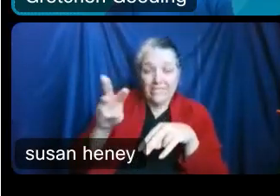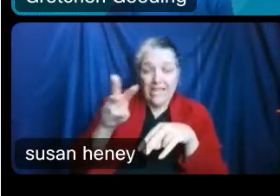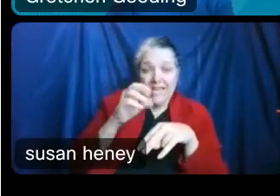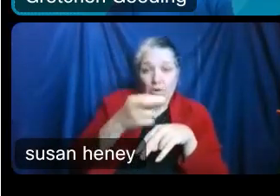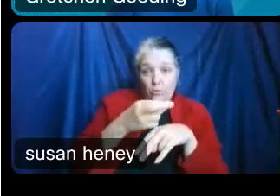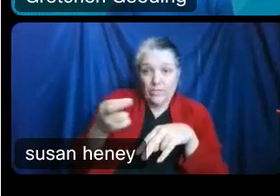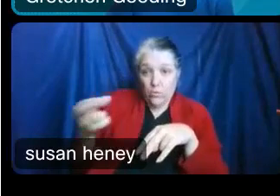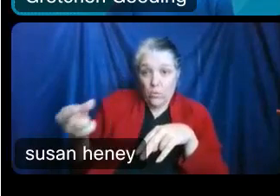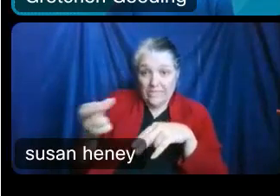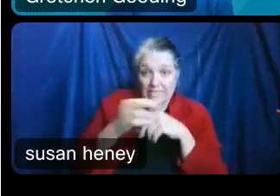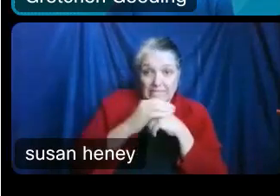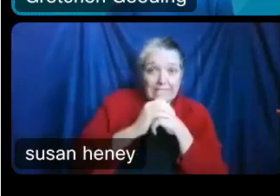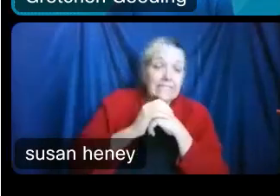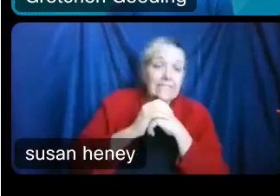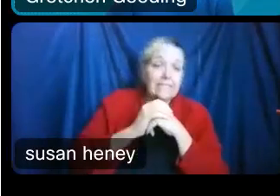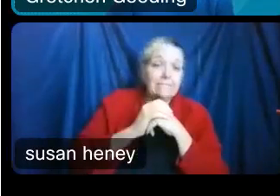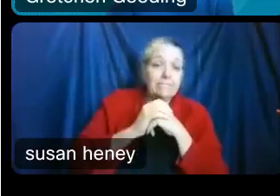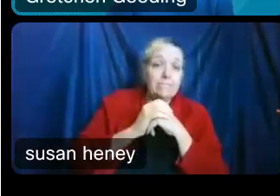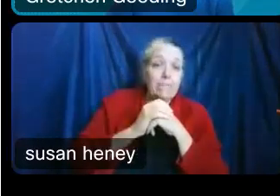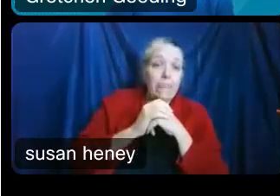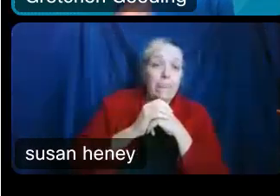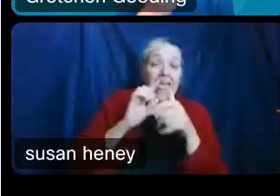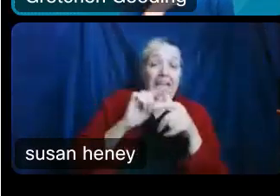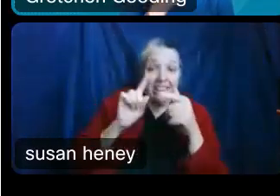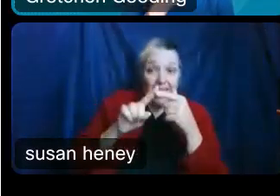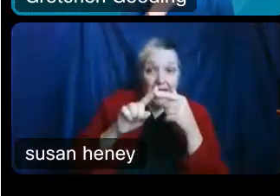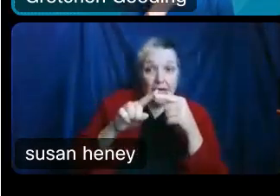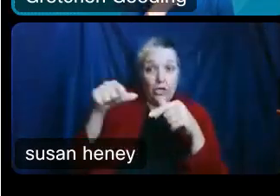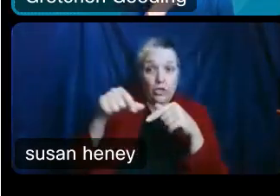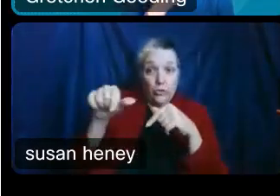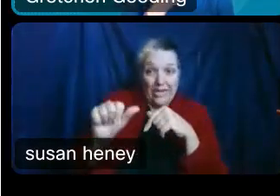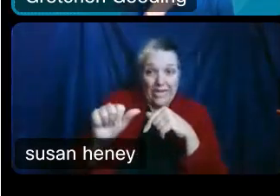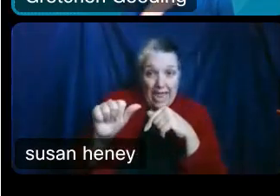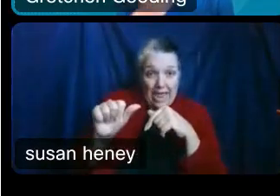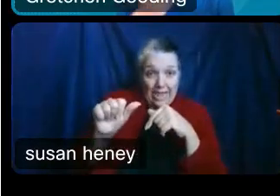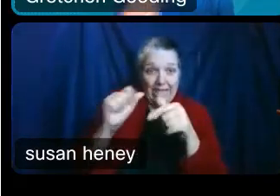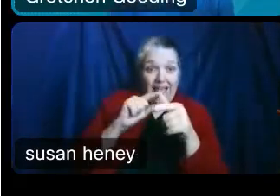We'll open the webinar for any questions you may have before I turn it over to Maria Valdisera,